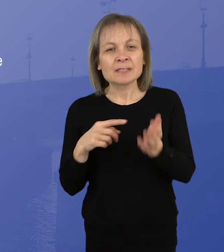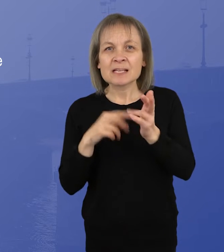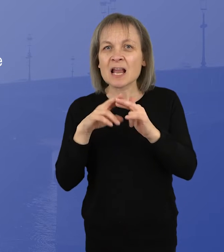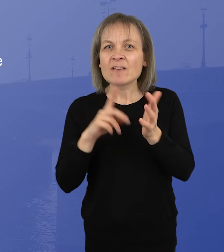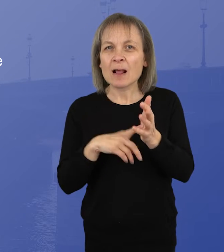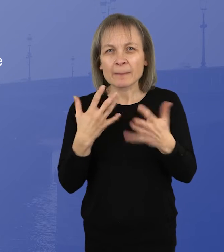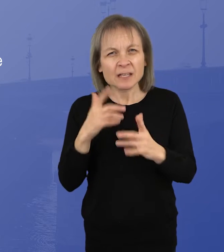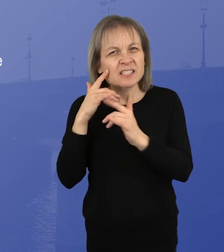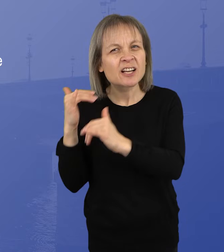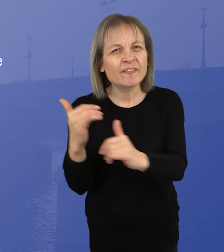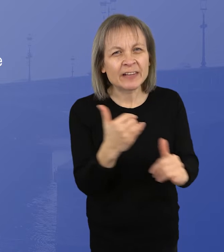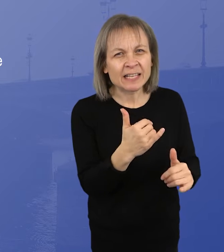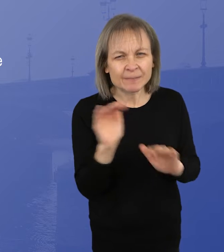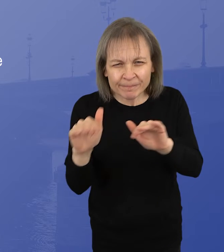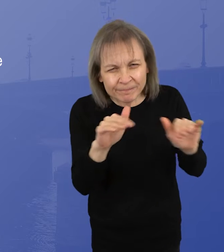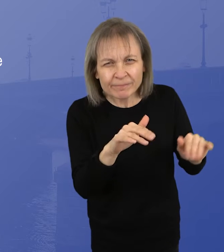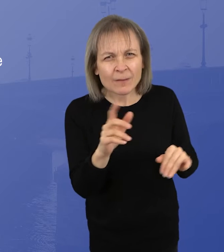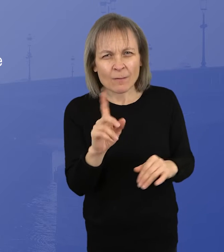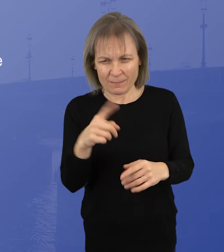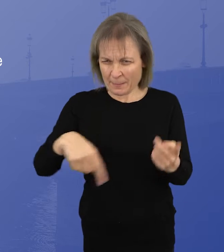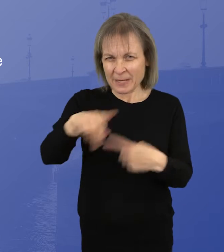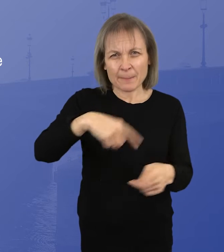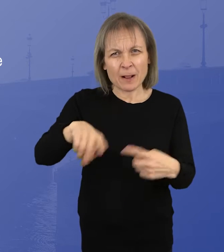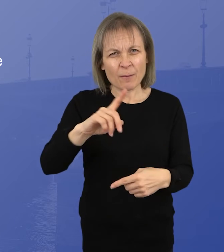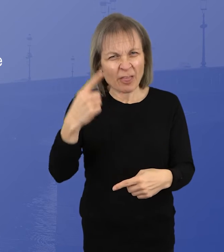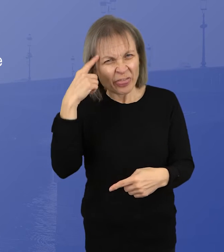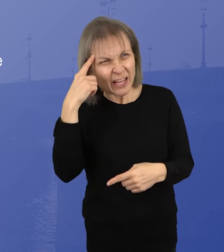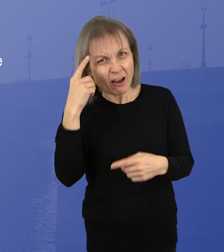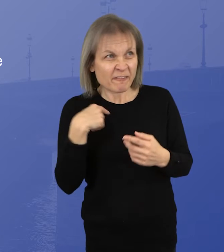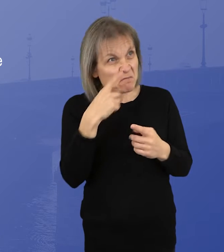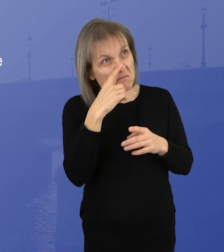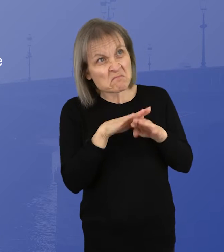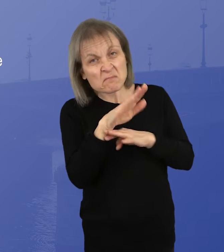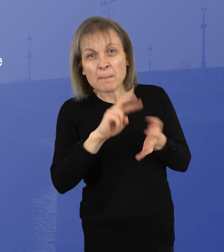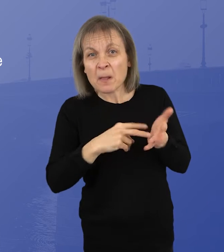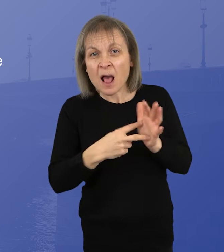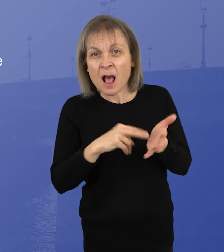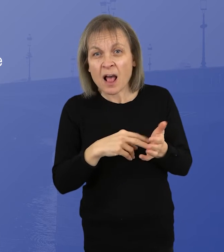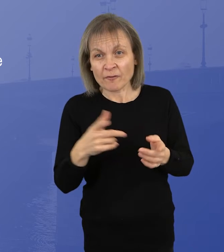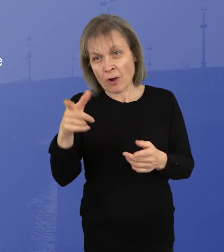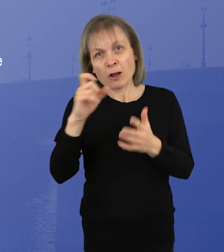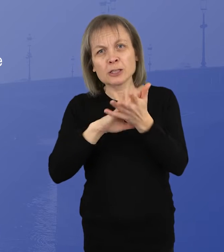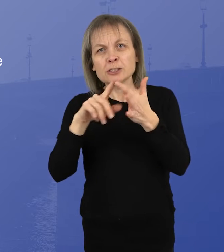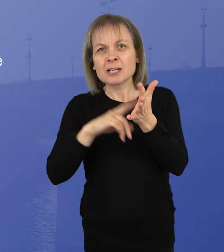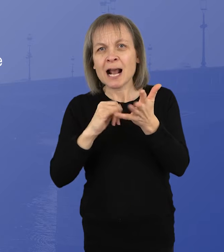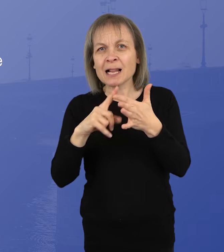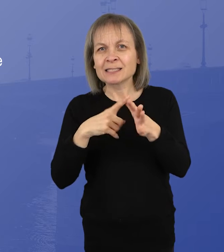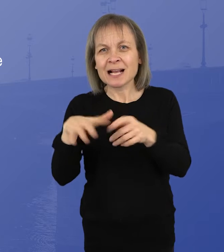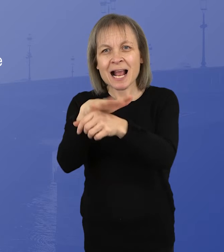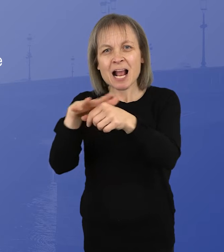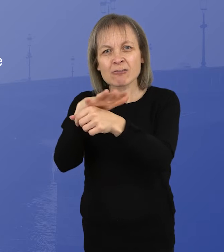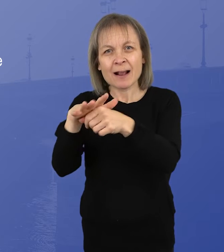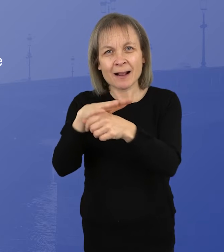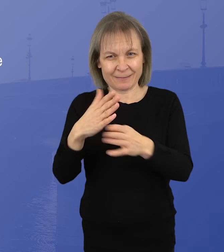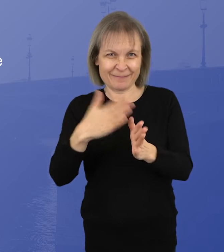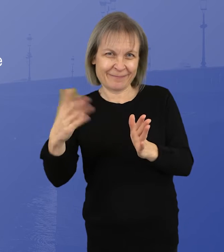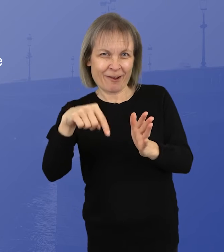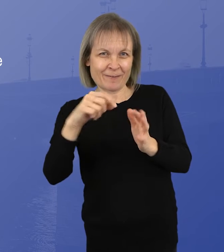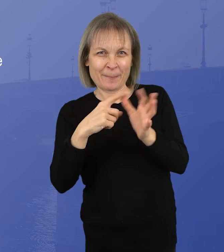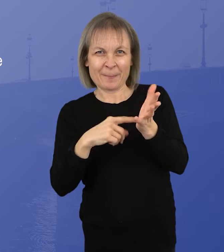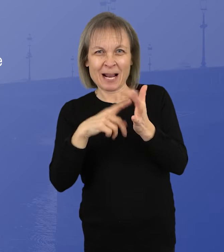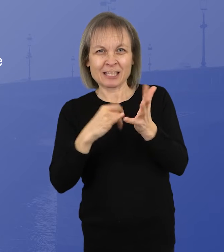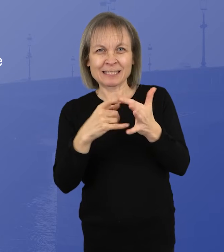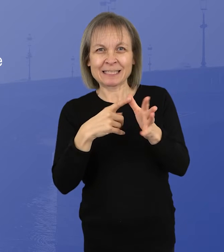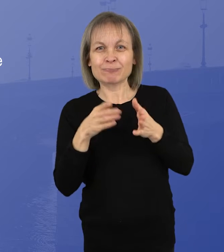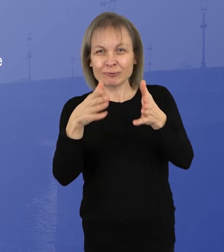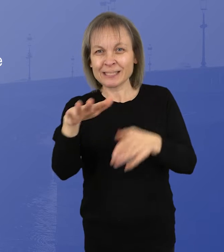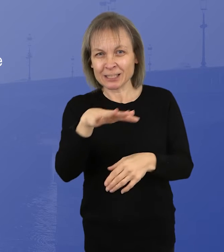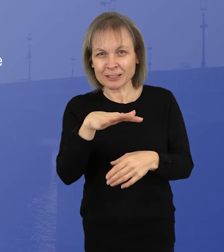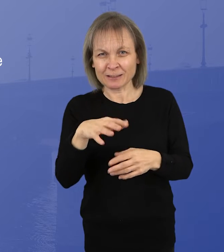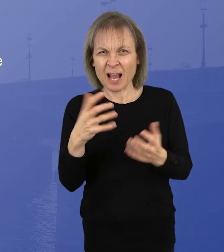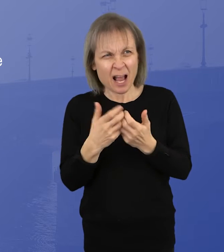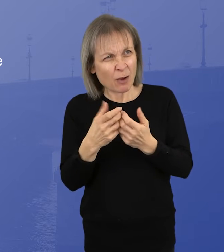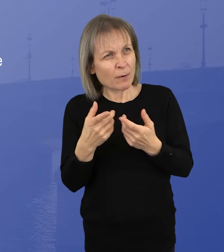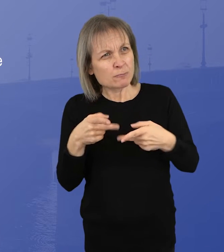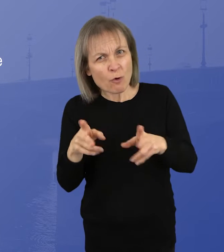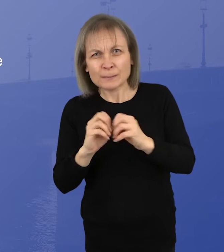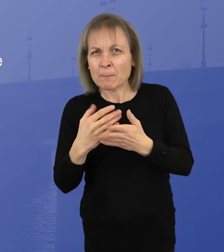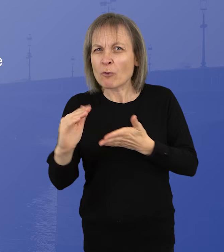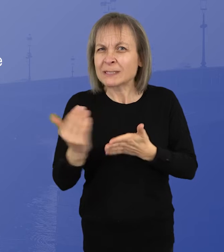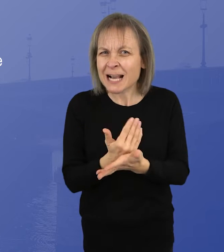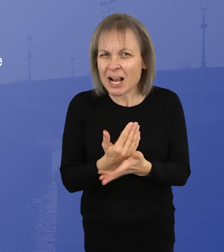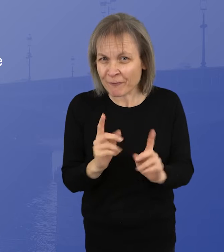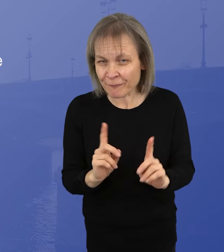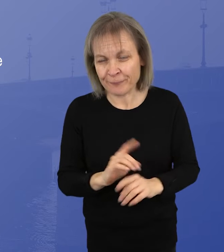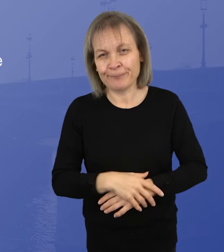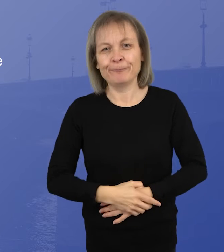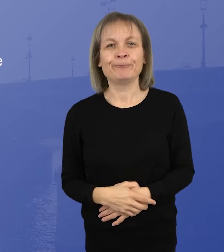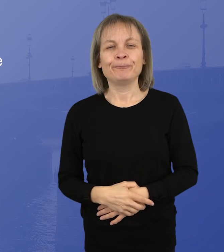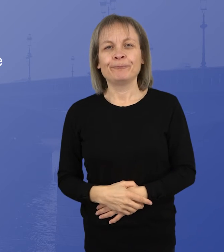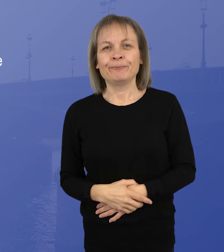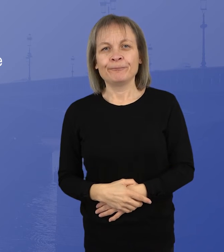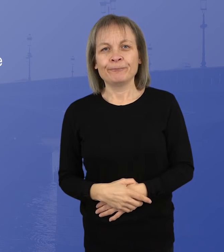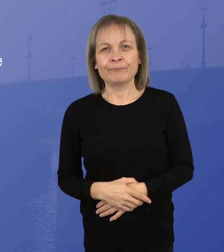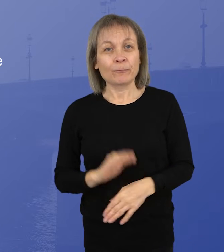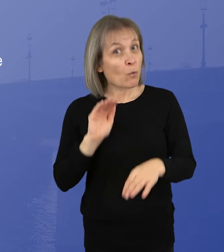TfL ran a survey to find out what people thought about our plans for the Chelsea side of Battersea Bridge and how it would make the road safer.